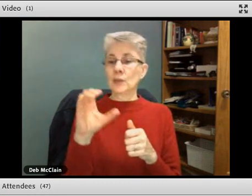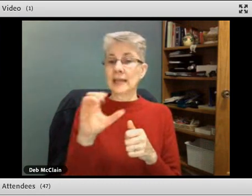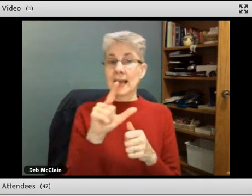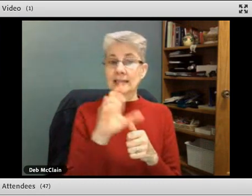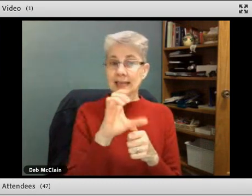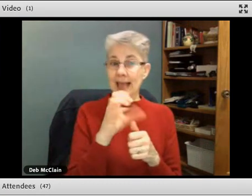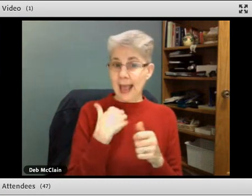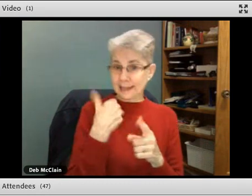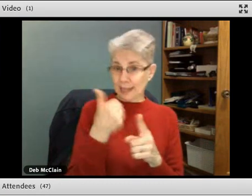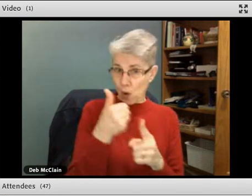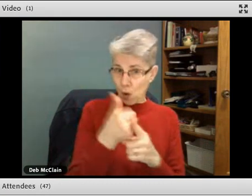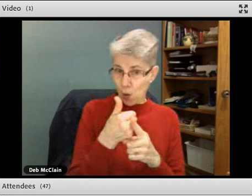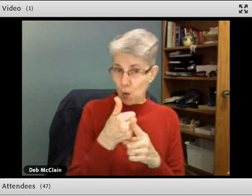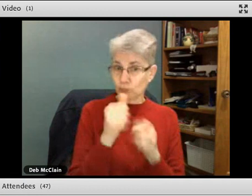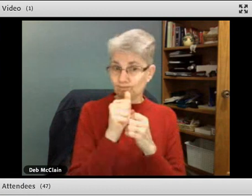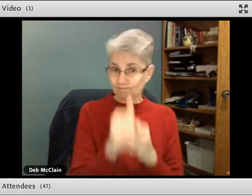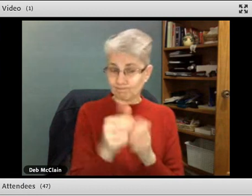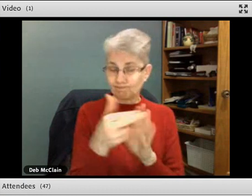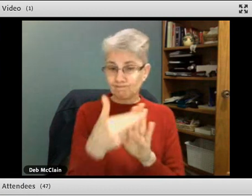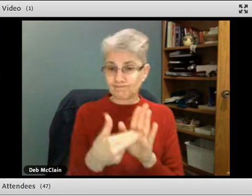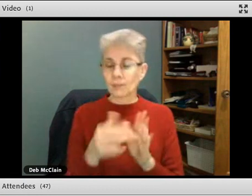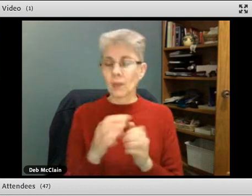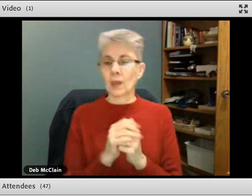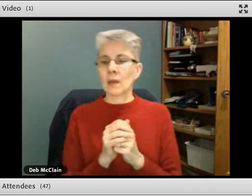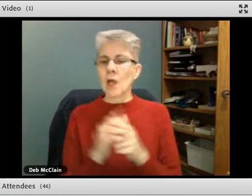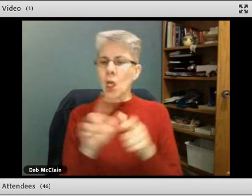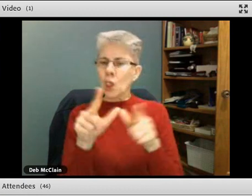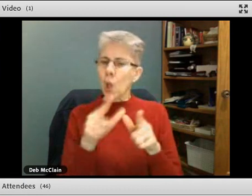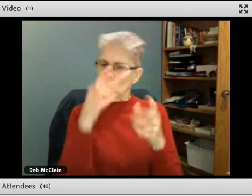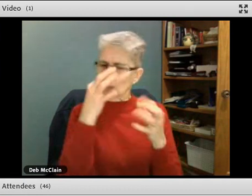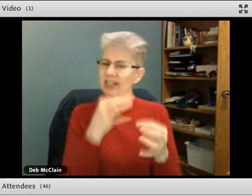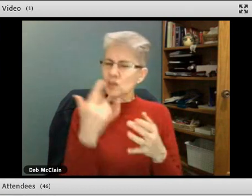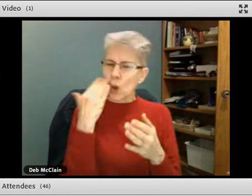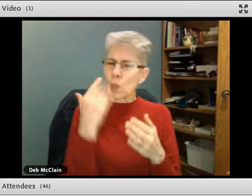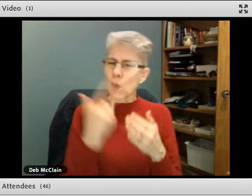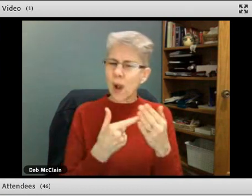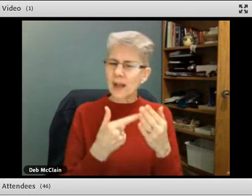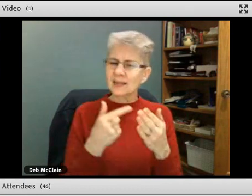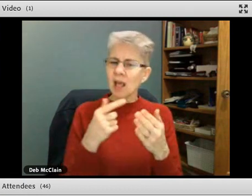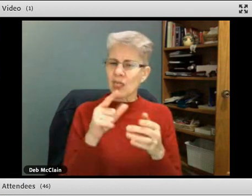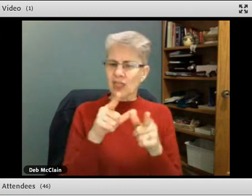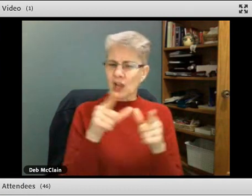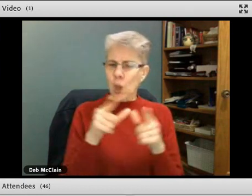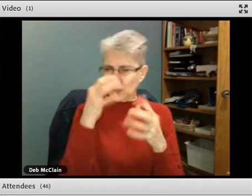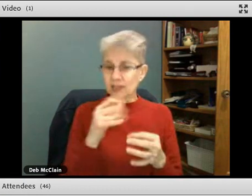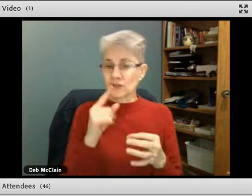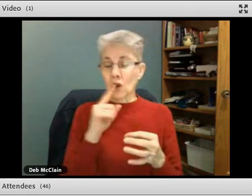and so you need to know what those local decisions are, and so you'll need whatever guides have been produced by your institution,